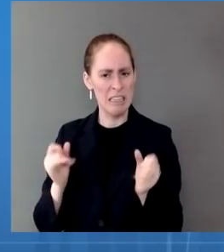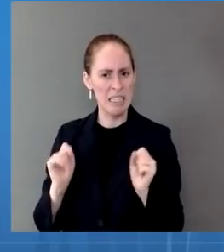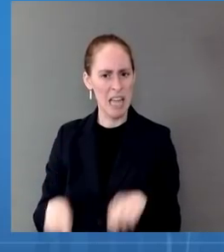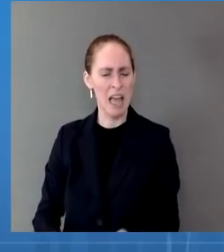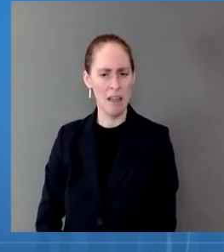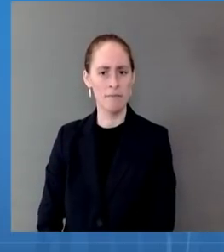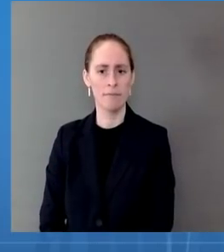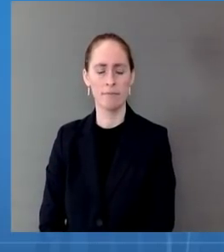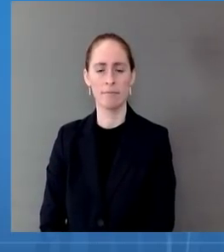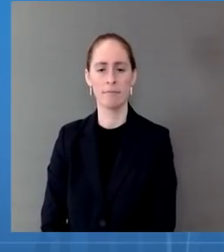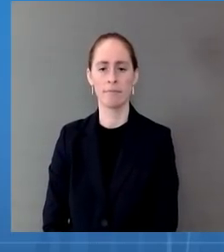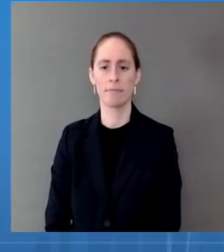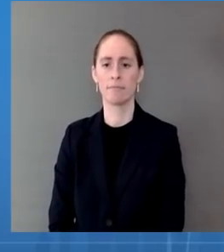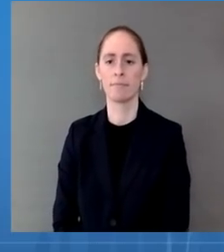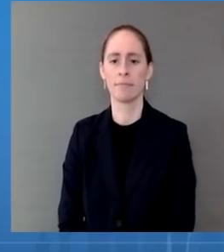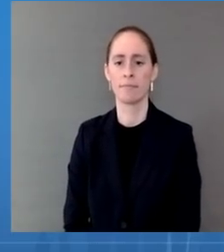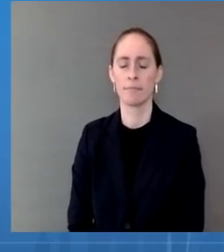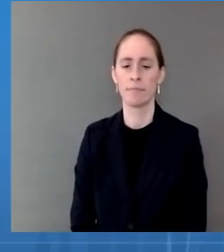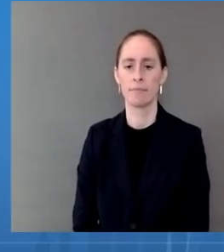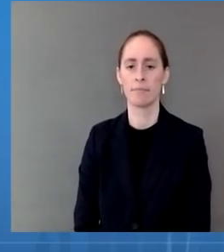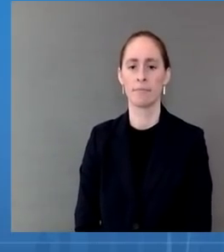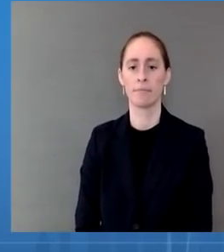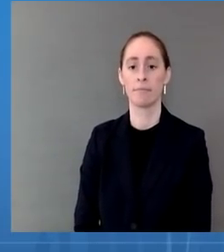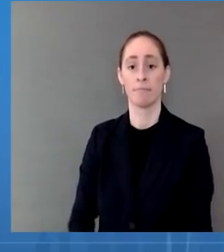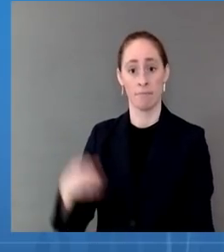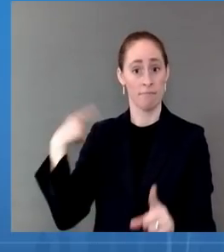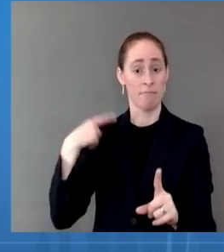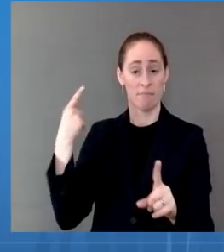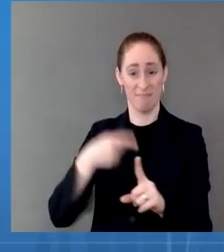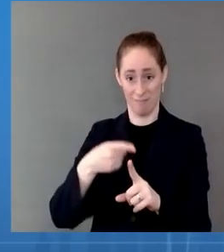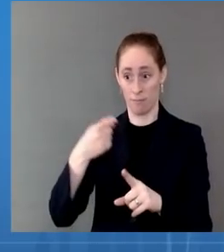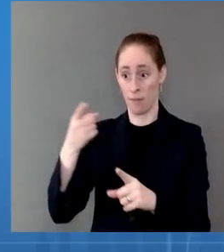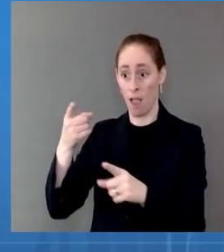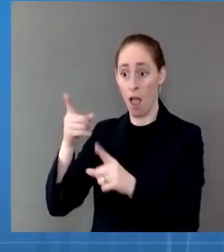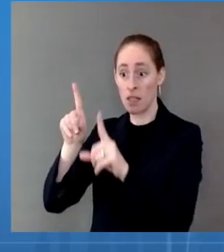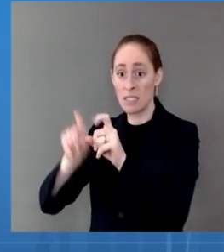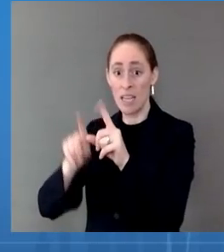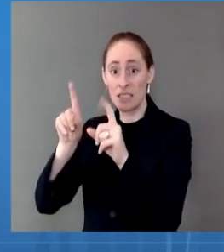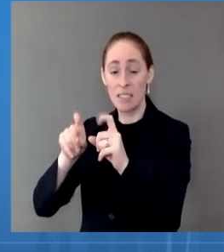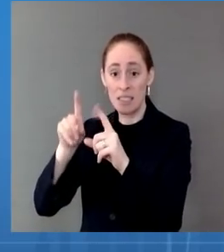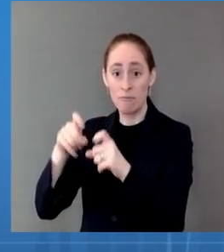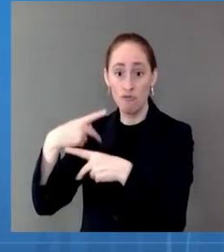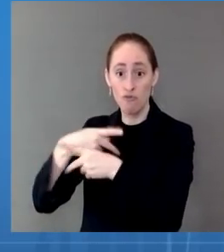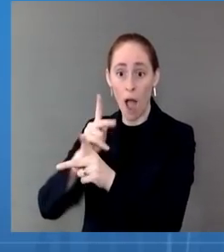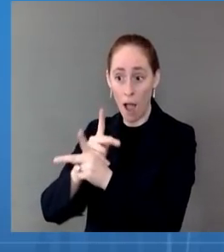get authorized and come to market, innovation will continue and prices will come down.